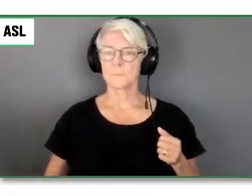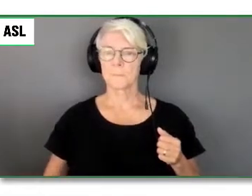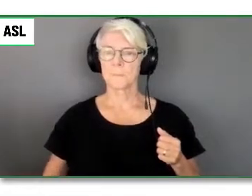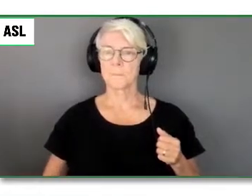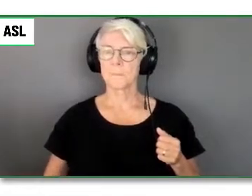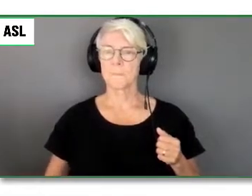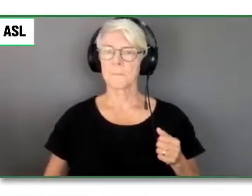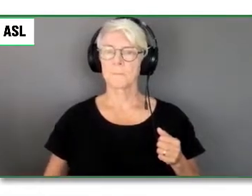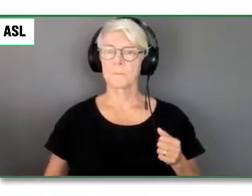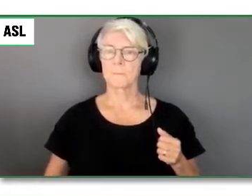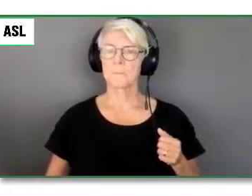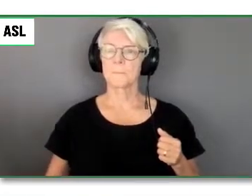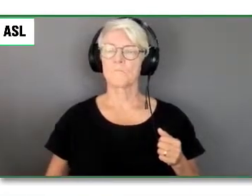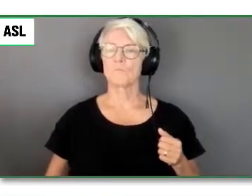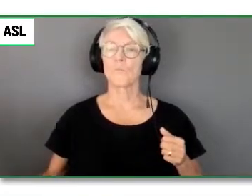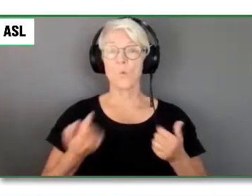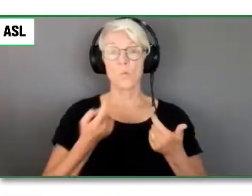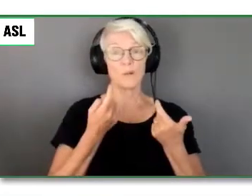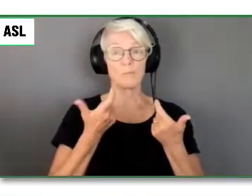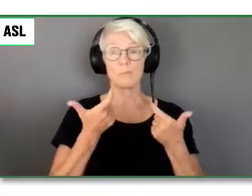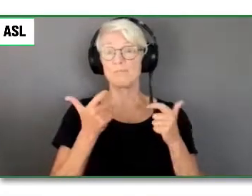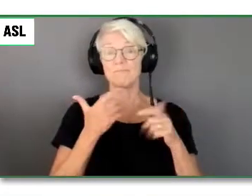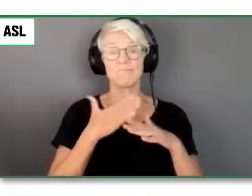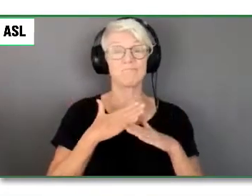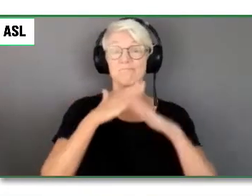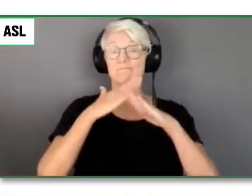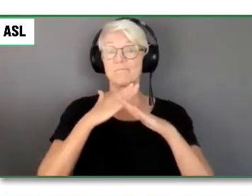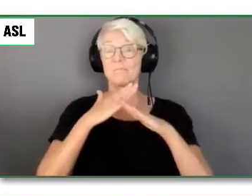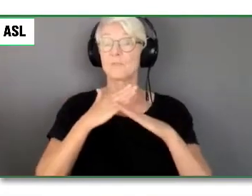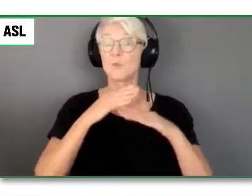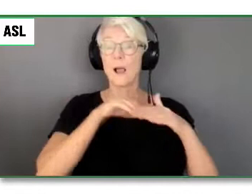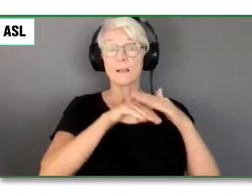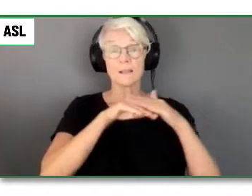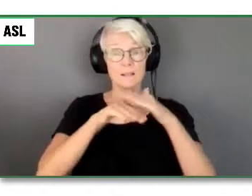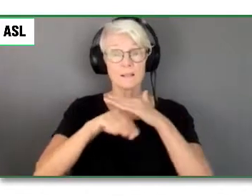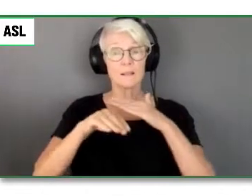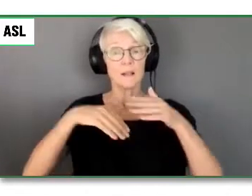One of the biggest barriers to accessing parks in general is a lack of